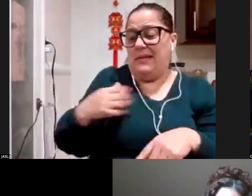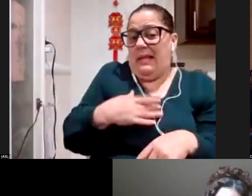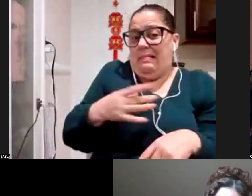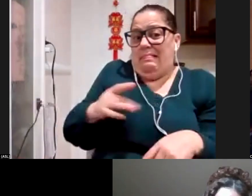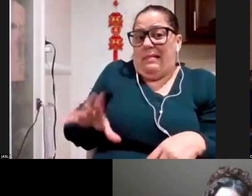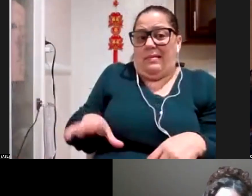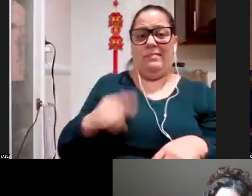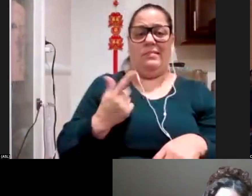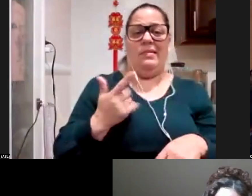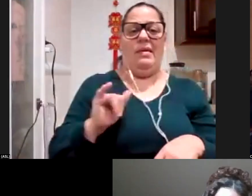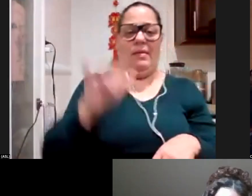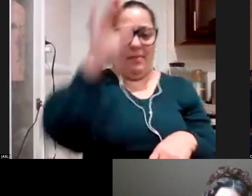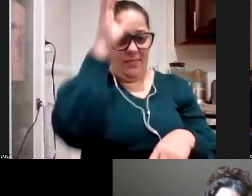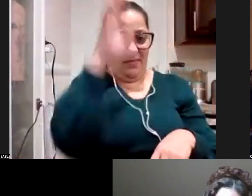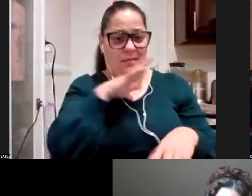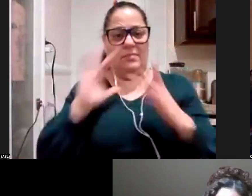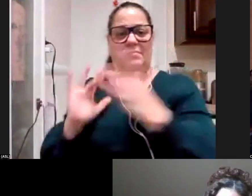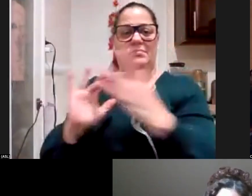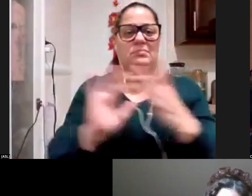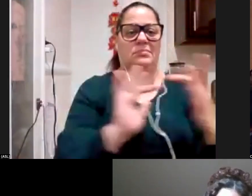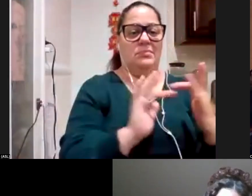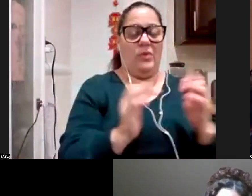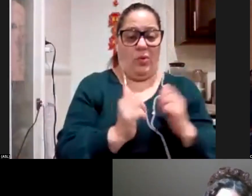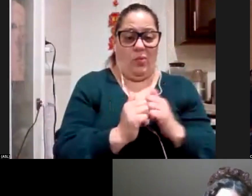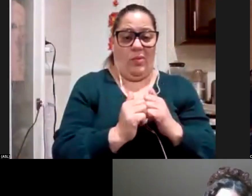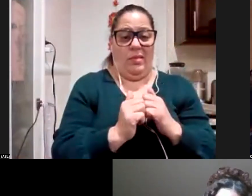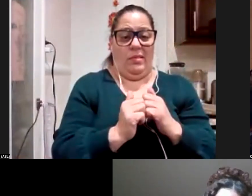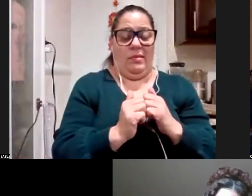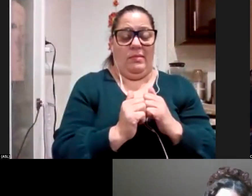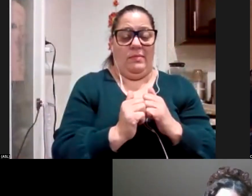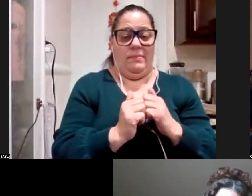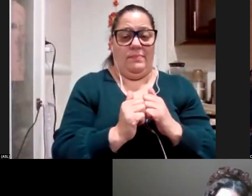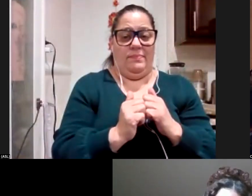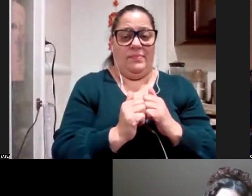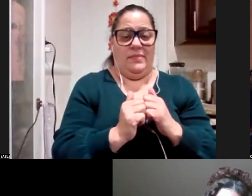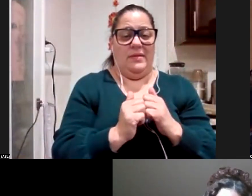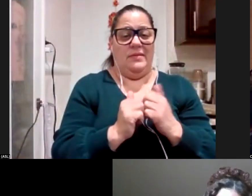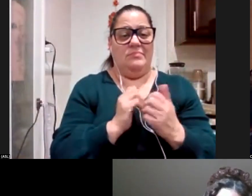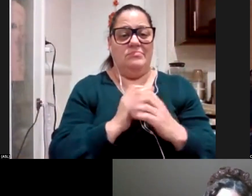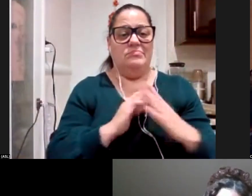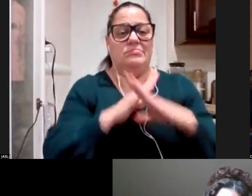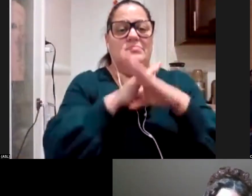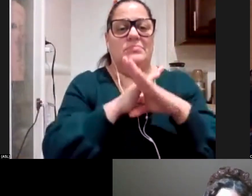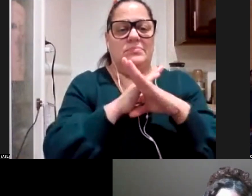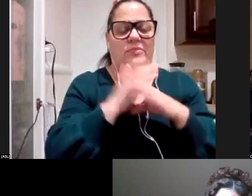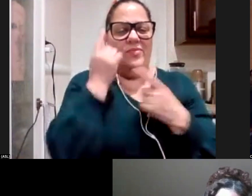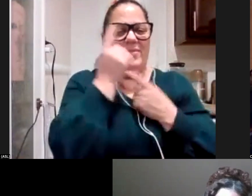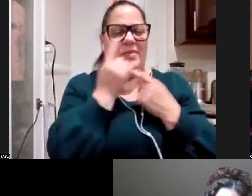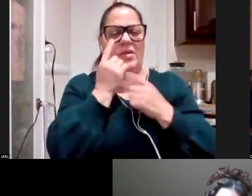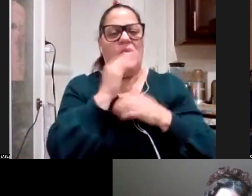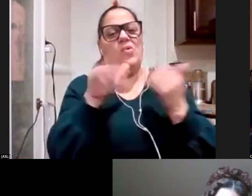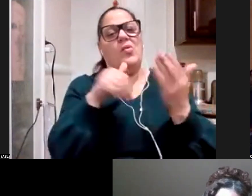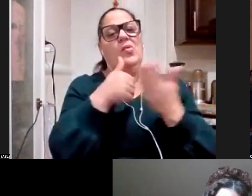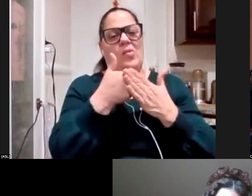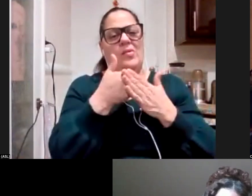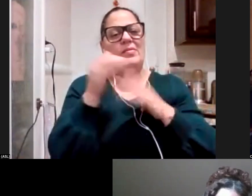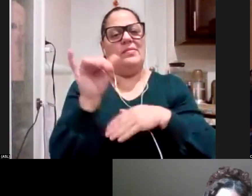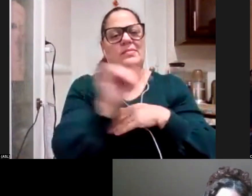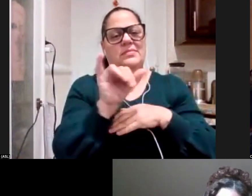gotten in touch with yet and it prevented me from considering us all part of the same movement? or